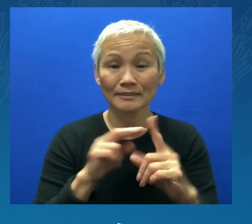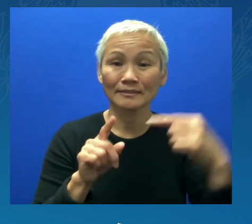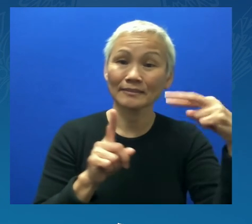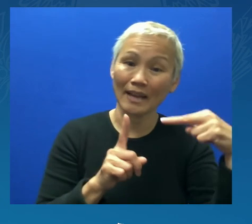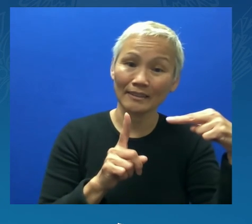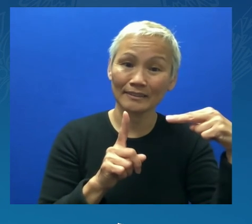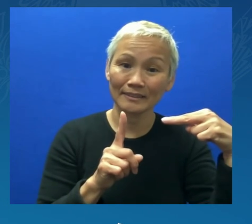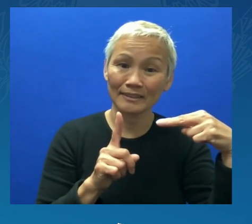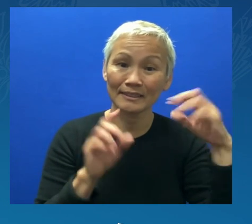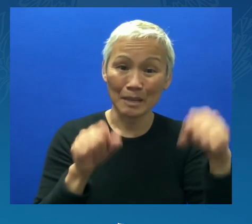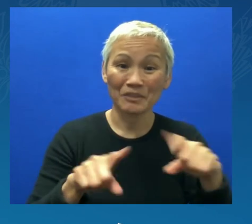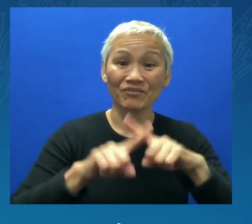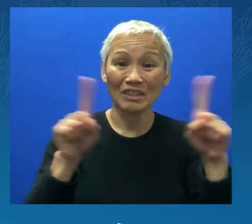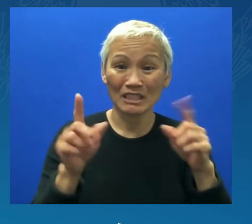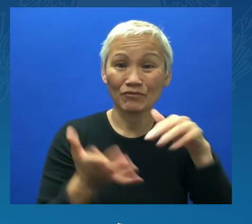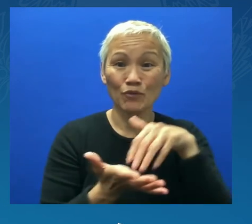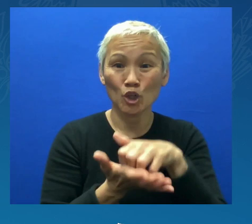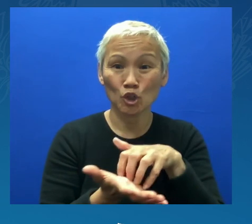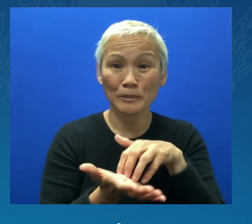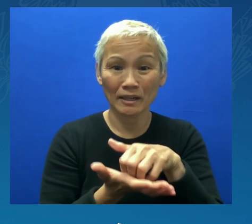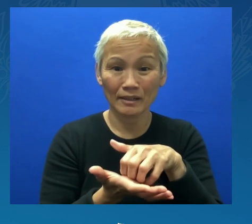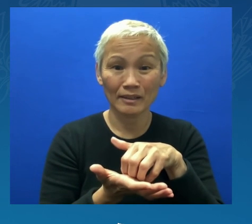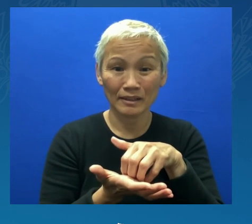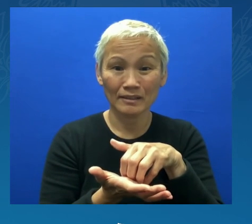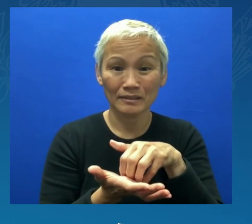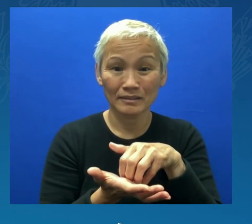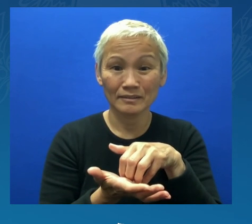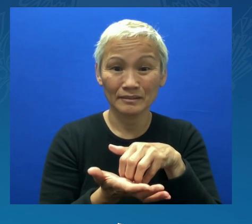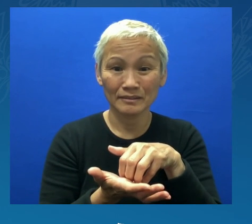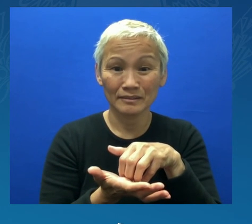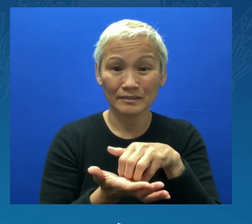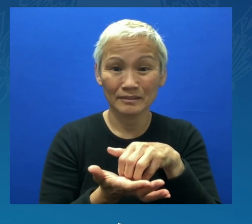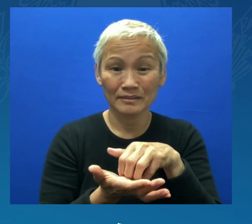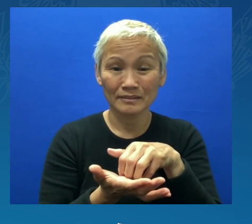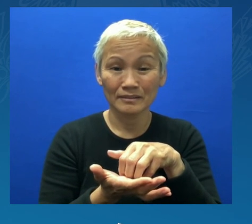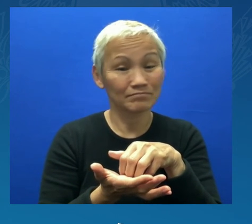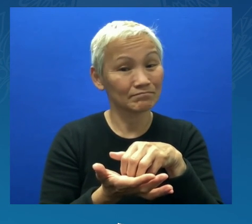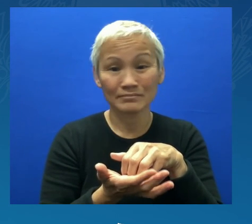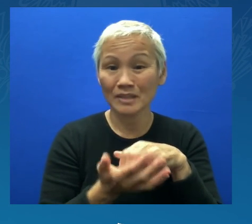It will only be as strong as our willingness to fight for it.